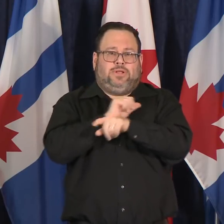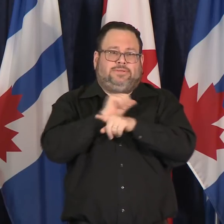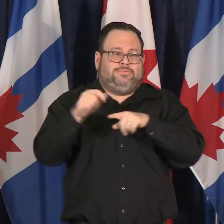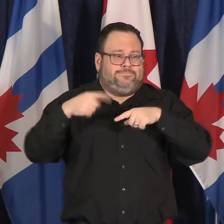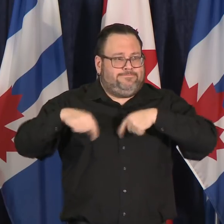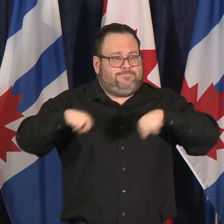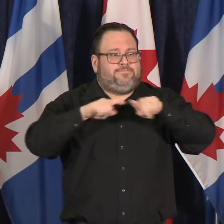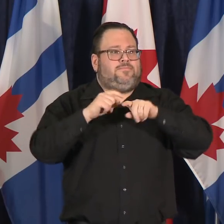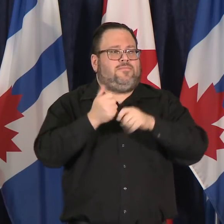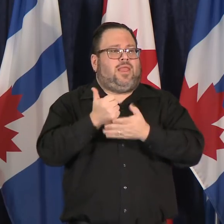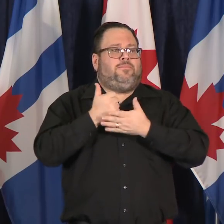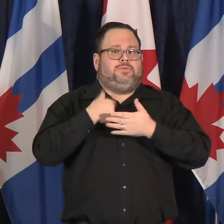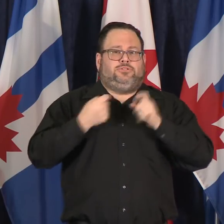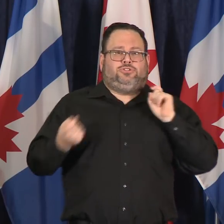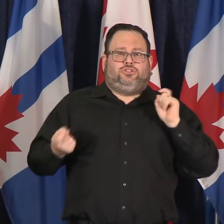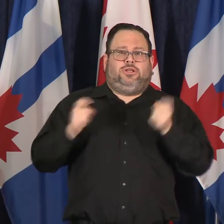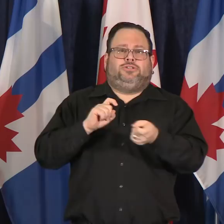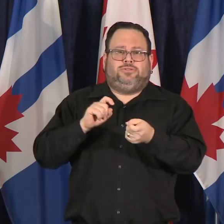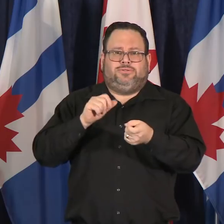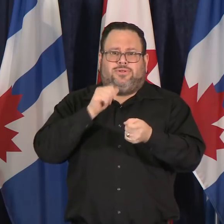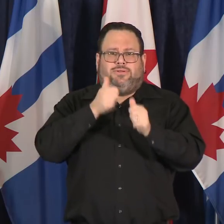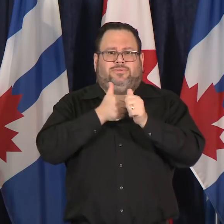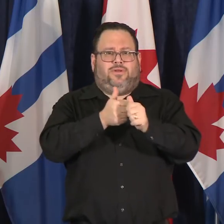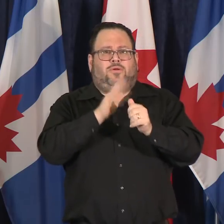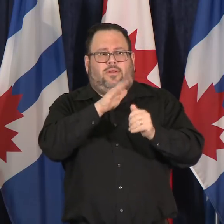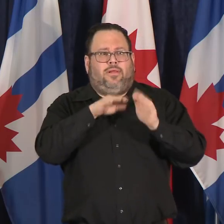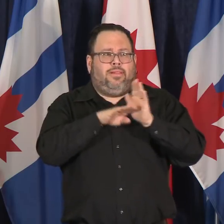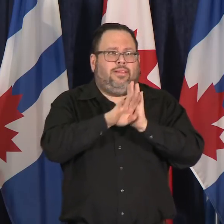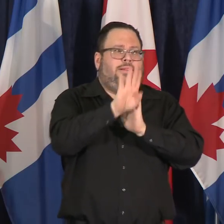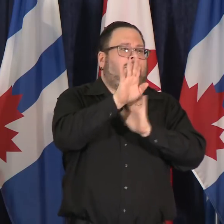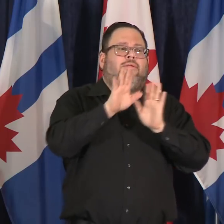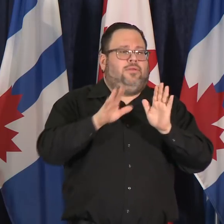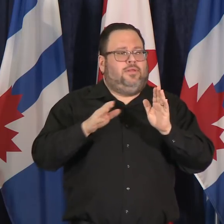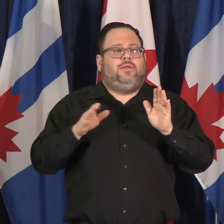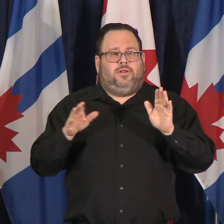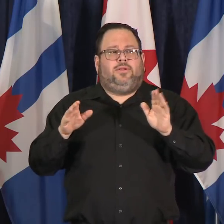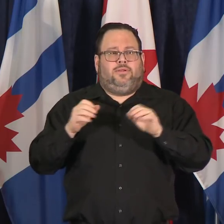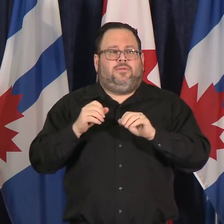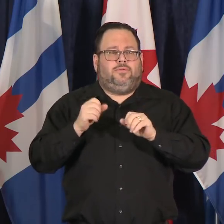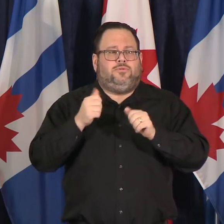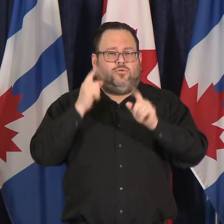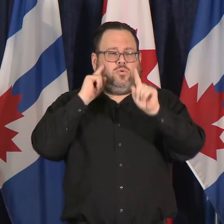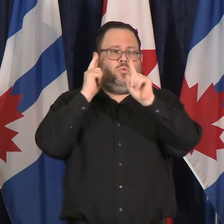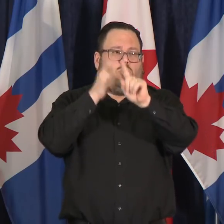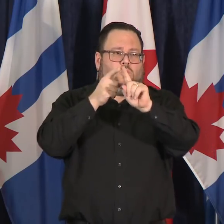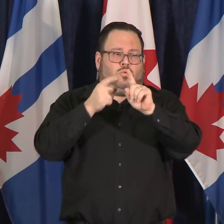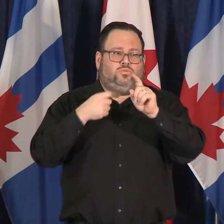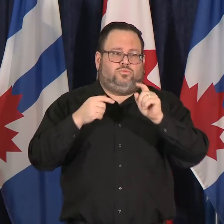entirely in our hands governments have come forward they have put measures into